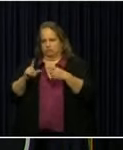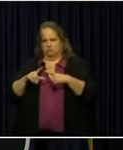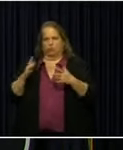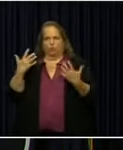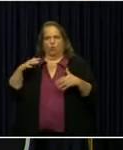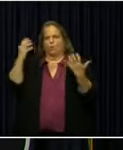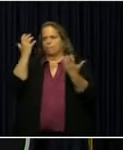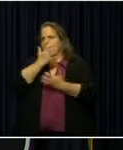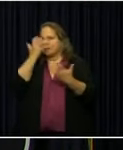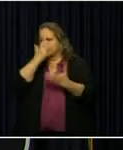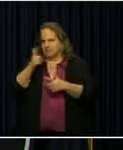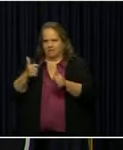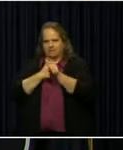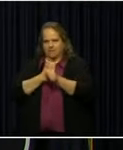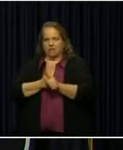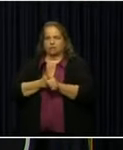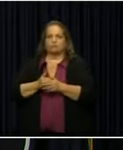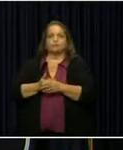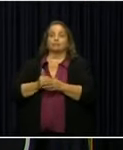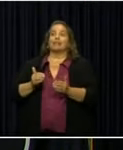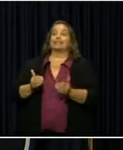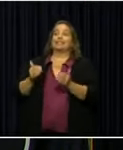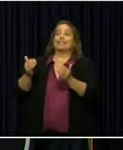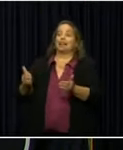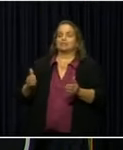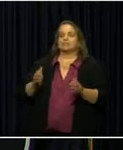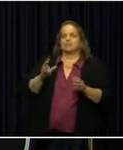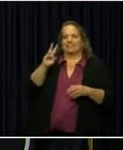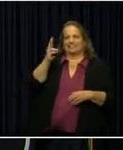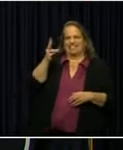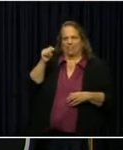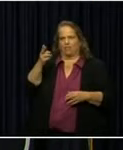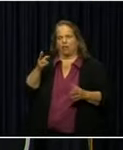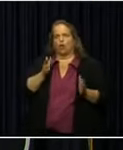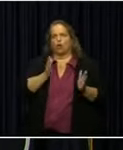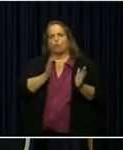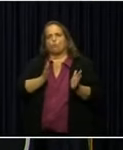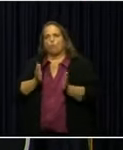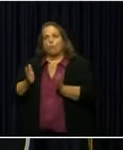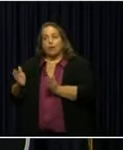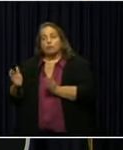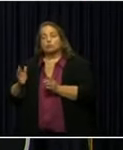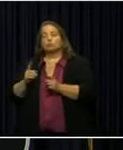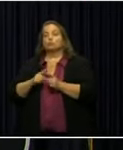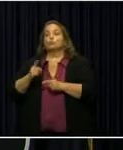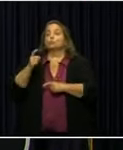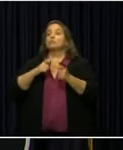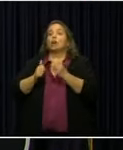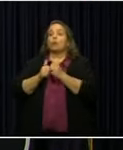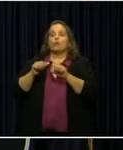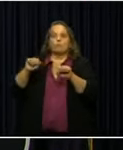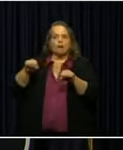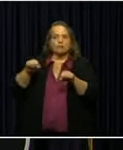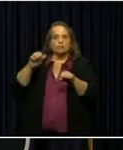THAT'S SECOND PEAK IS THAT YOU THAT YOU SEE IN THE ST. LOUIS. REMEMBER, THE SECOND PEAK KILLED MORE PEOPLE IN THE THAN THE